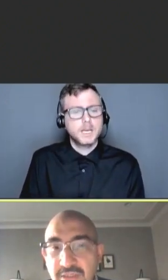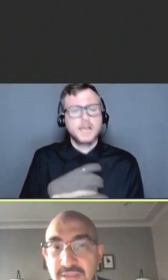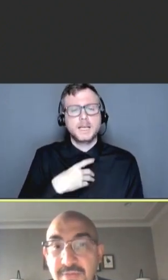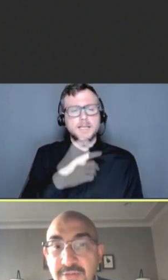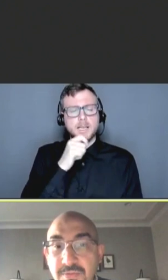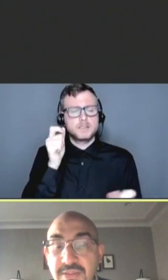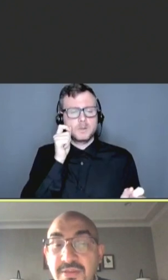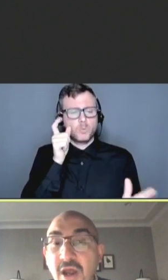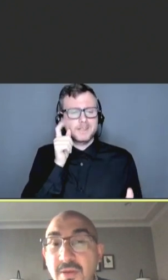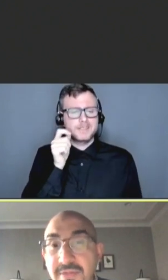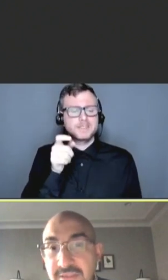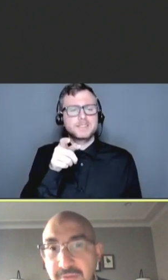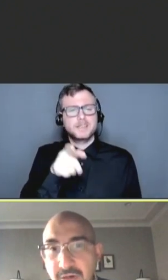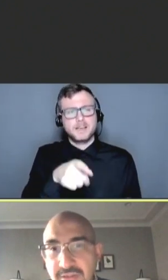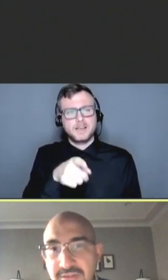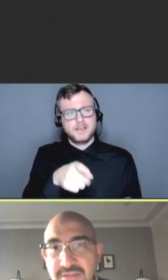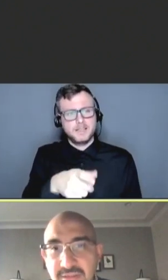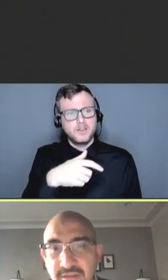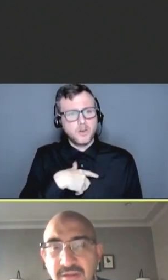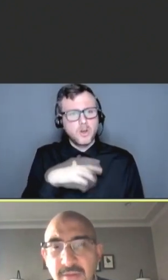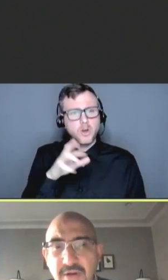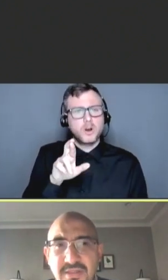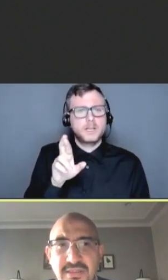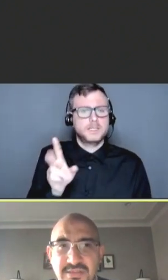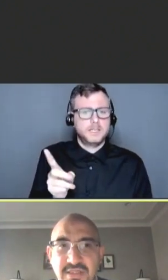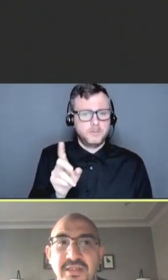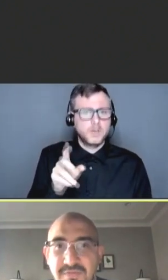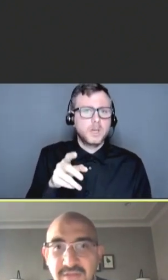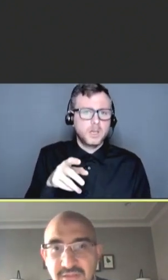monoclonal recognized epitopes in the RBD part. And this is the part of a significantly different